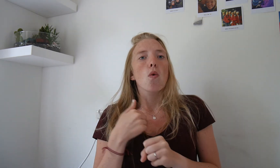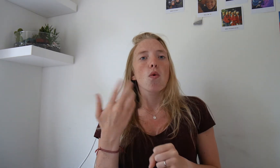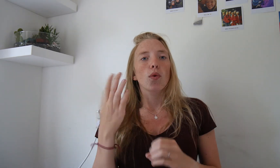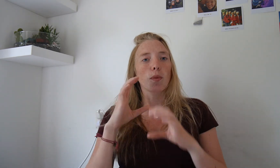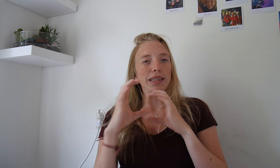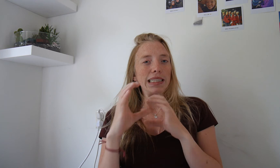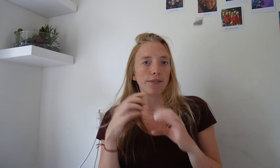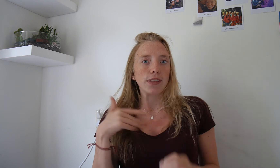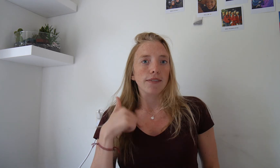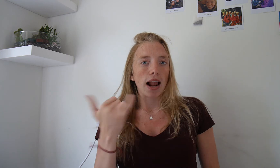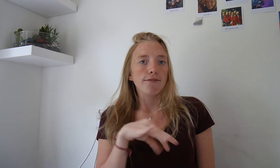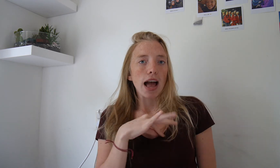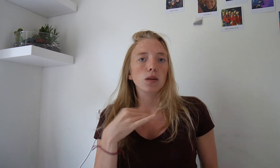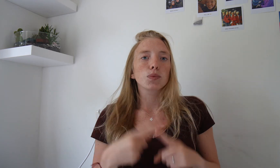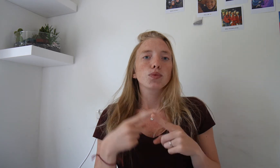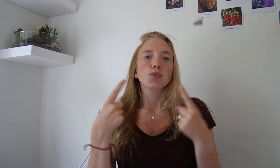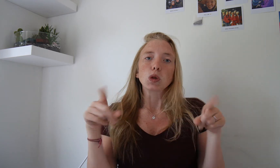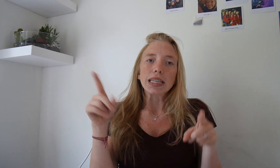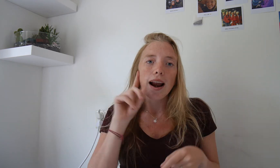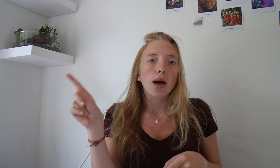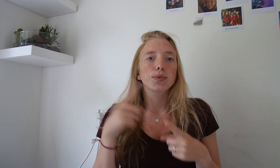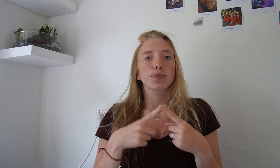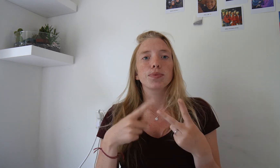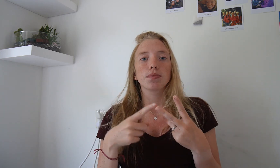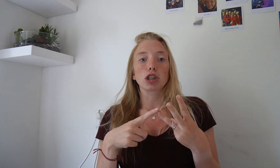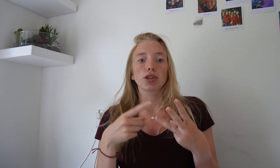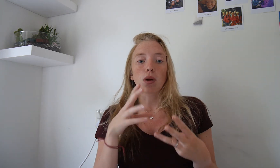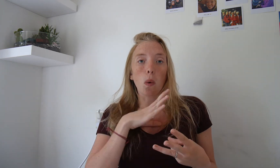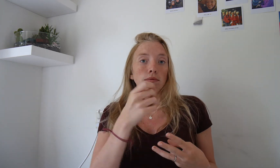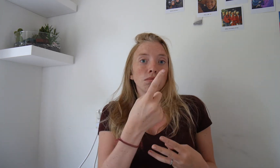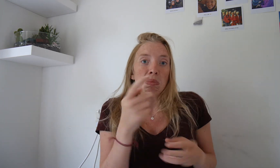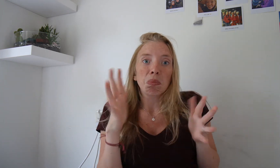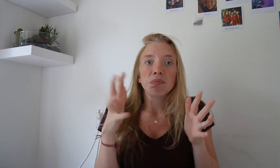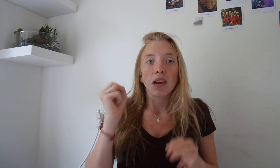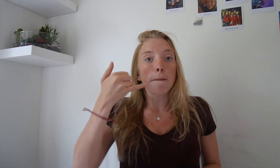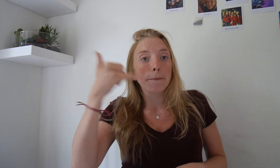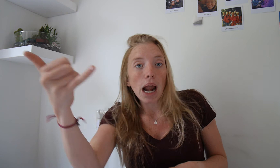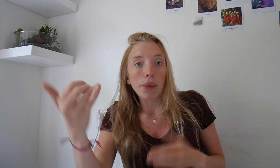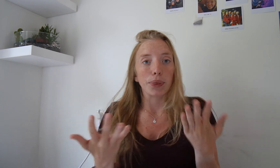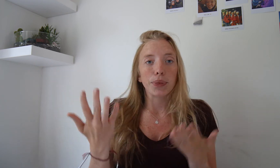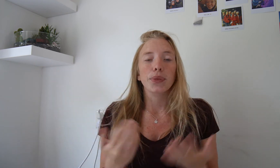Still, I think good communication is nice, and I like listening to music. Besides, I was also told that I might be able to talk on the phone...